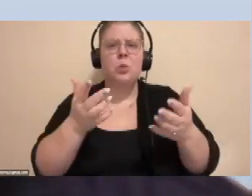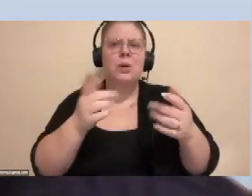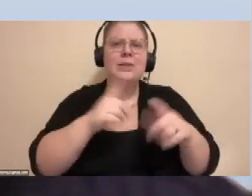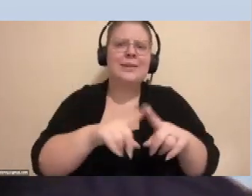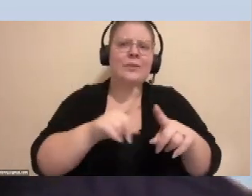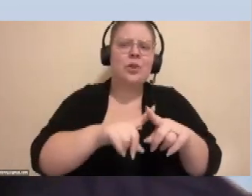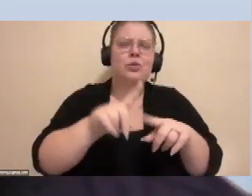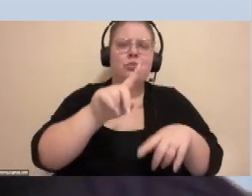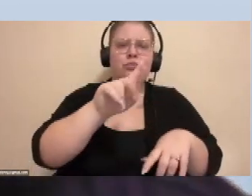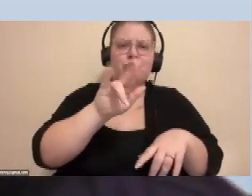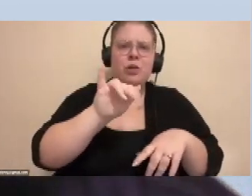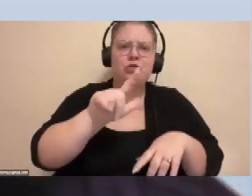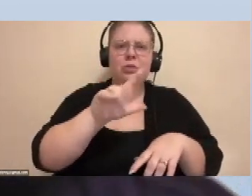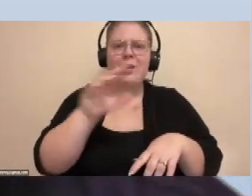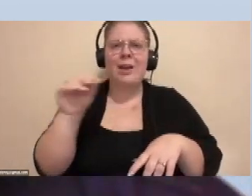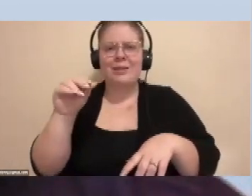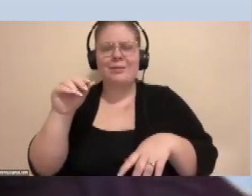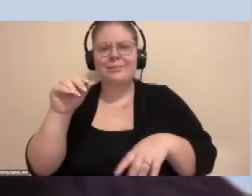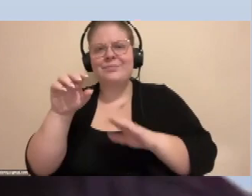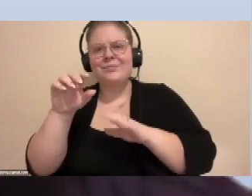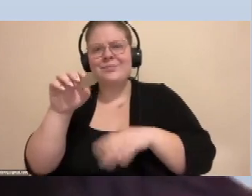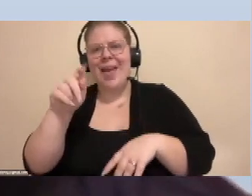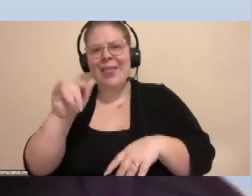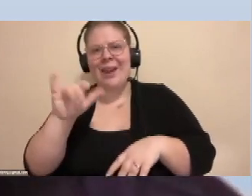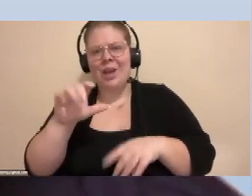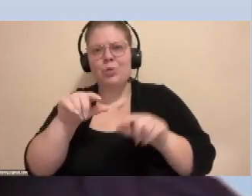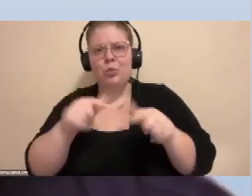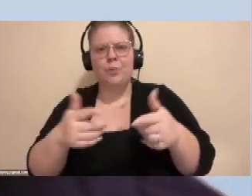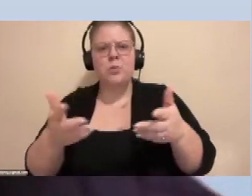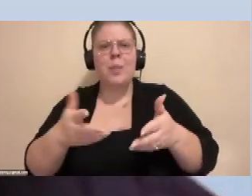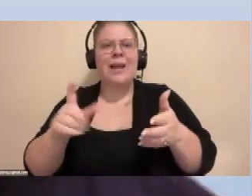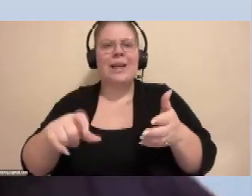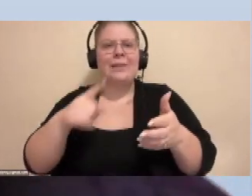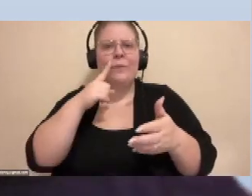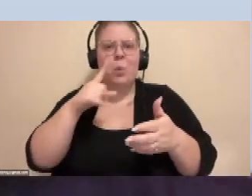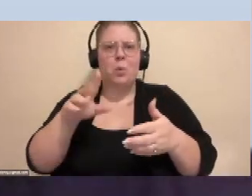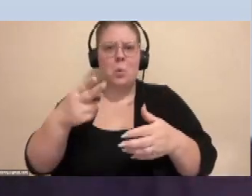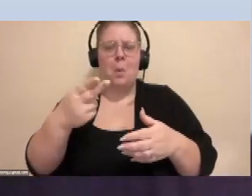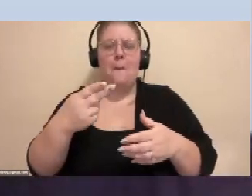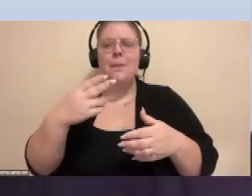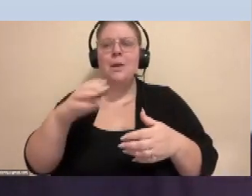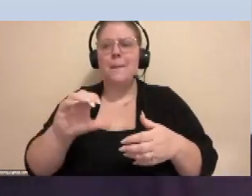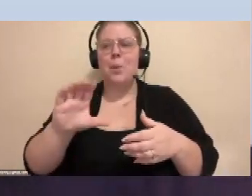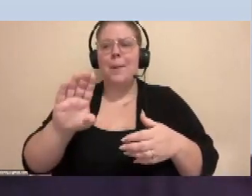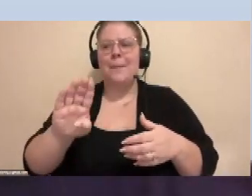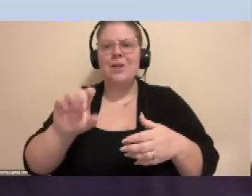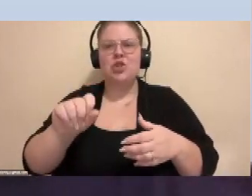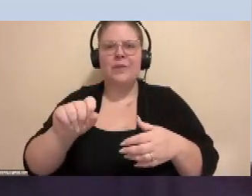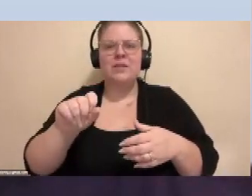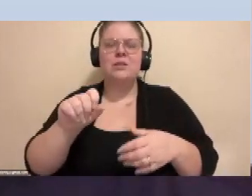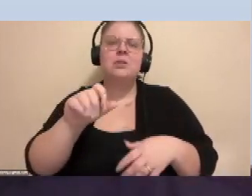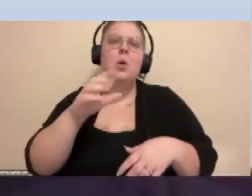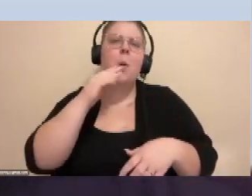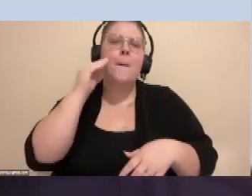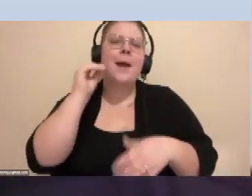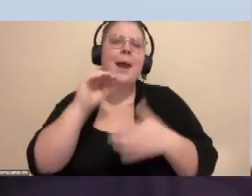need to gain effective access to home and community based services, and what entities can best meet those needs.